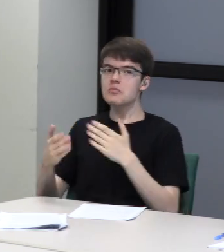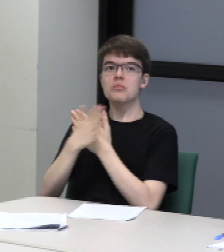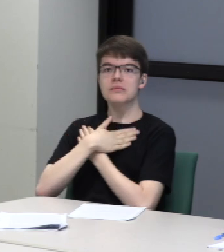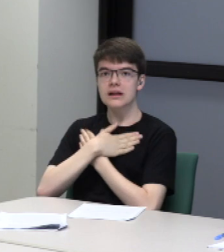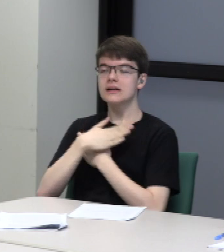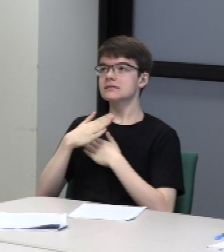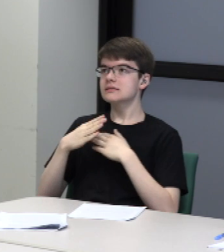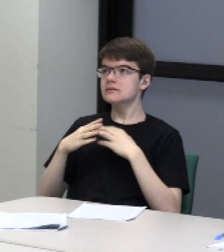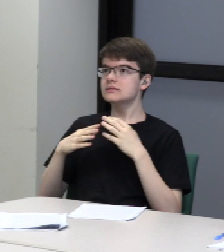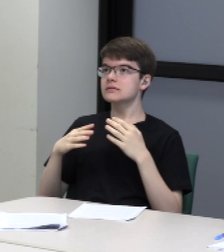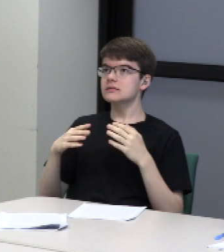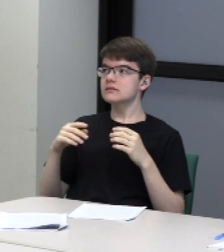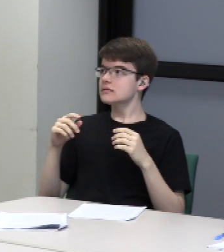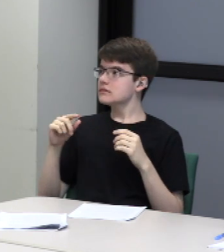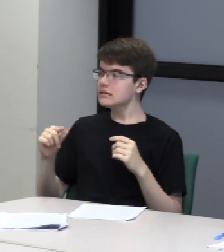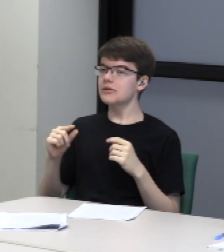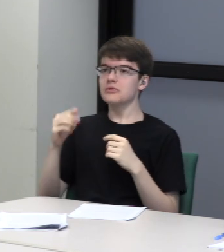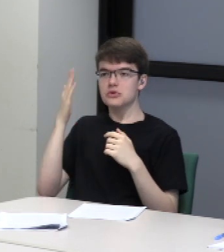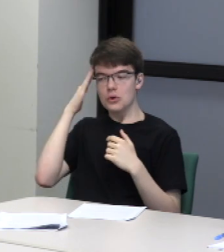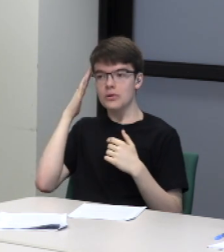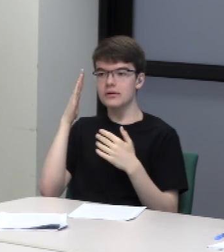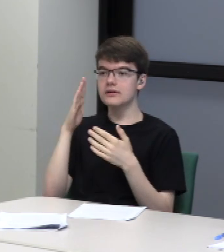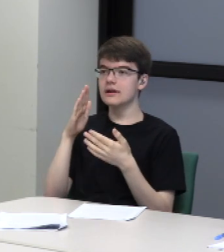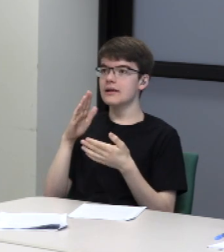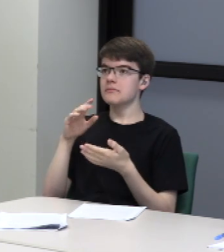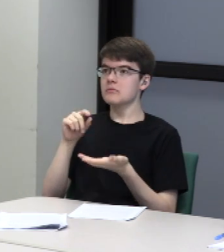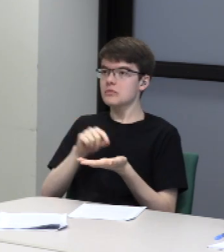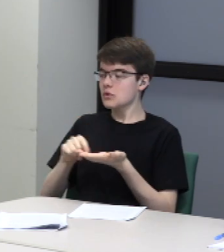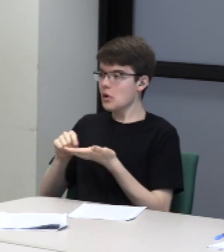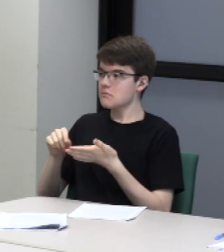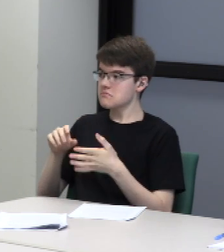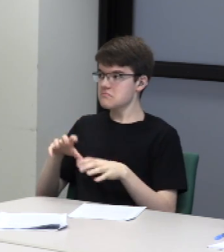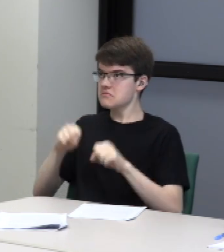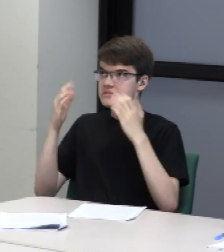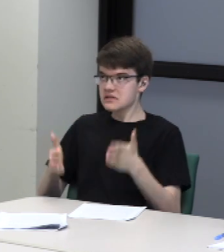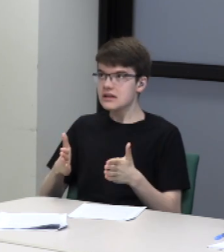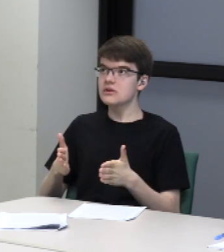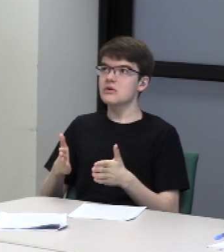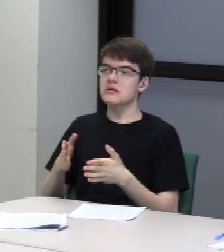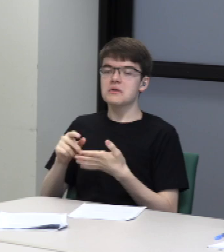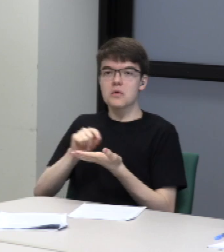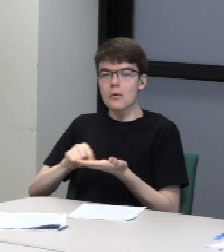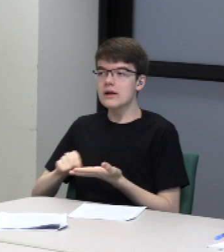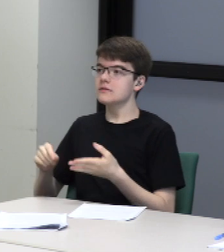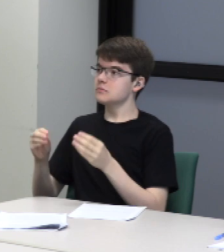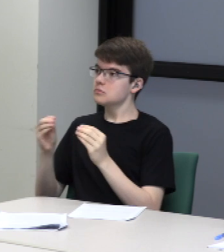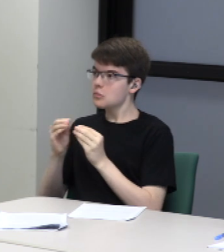from the board. It allows me just to relax a little bit more, focus on the interpreter, knowing that somebody else